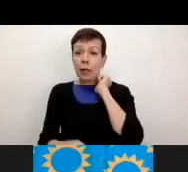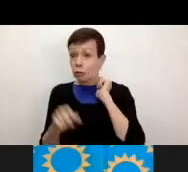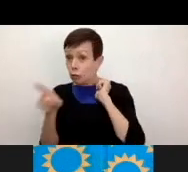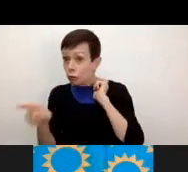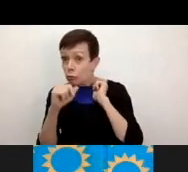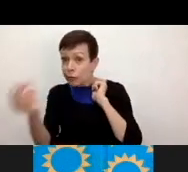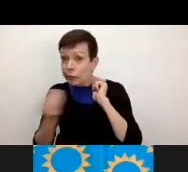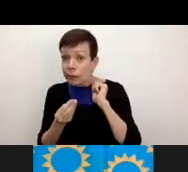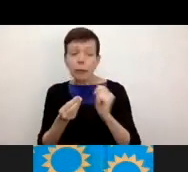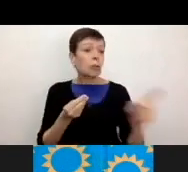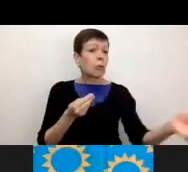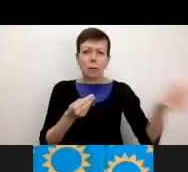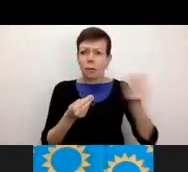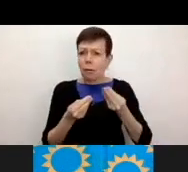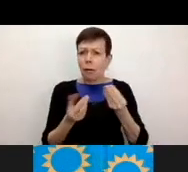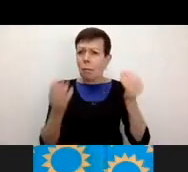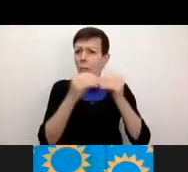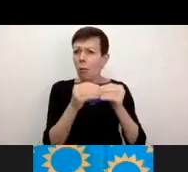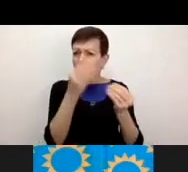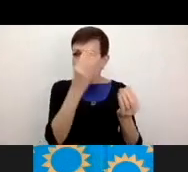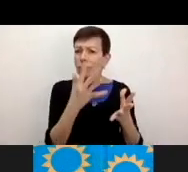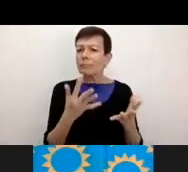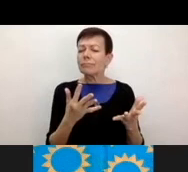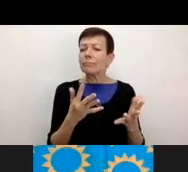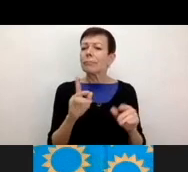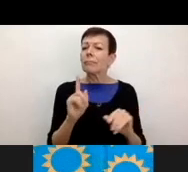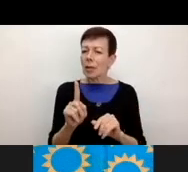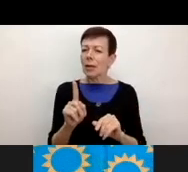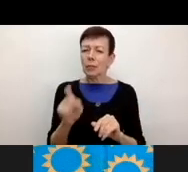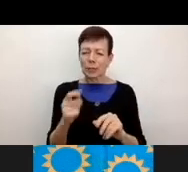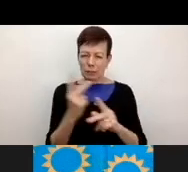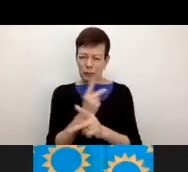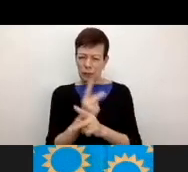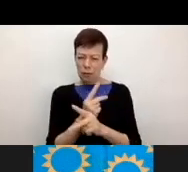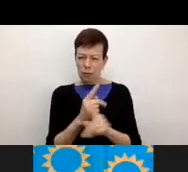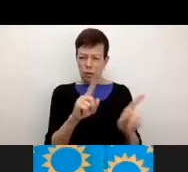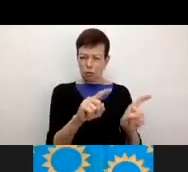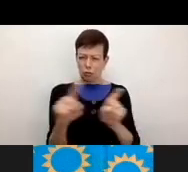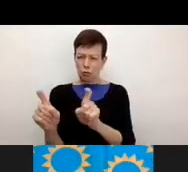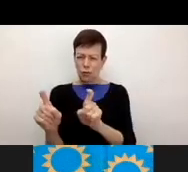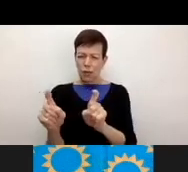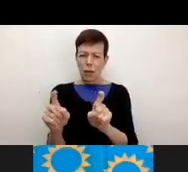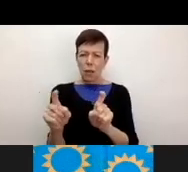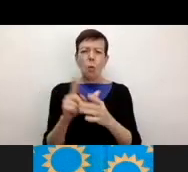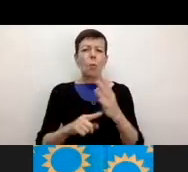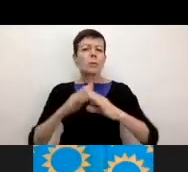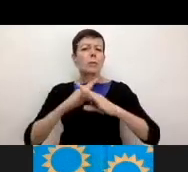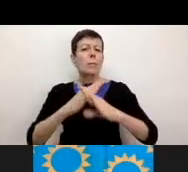But we need to better understand what the roadblocks are participating in that survey so that we can address those in future iterations of the survey.